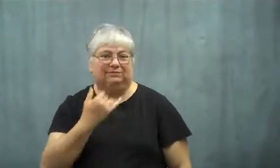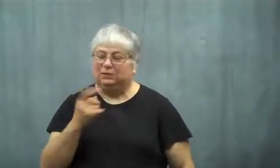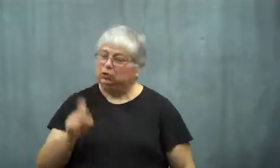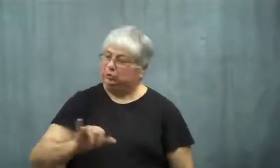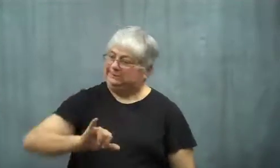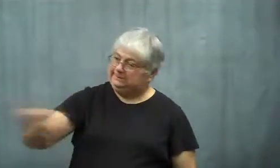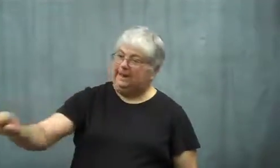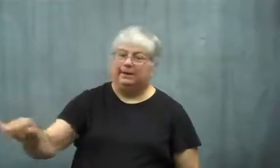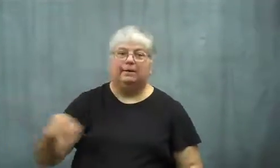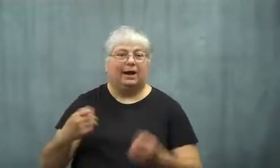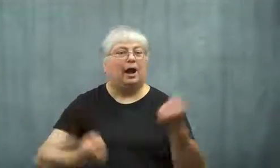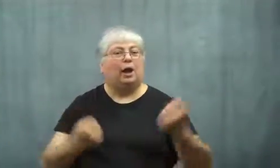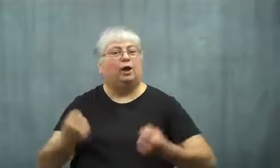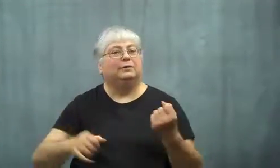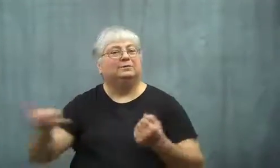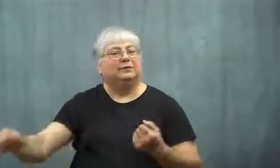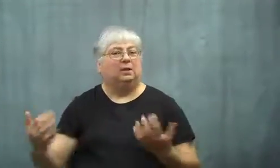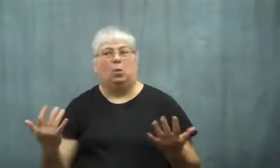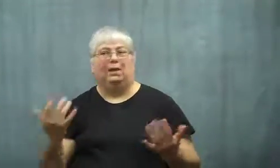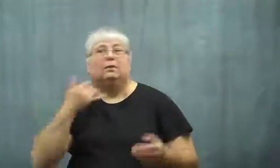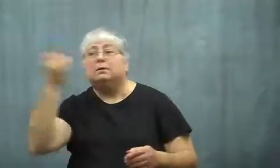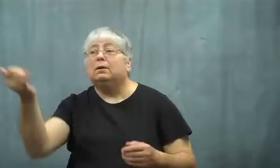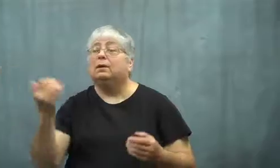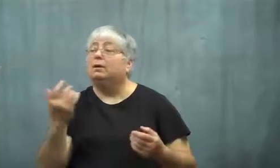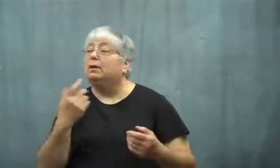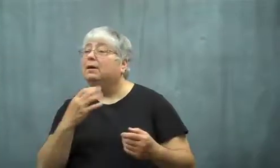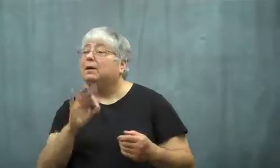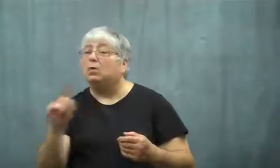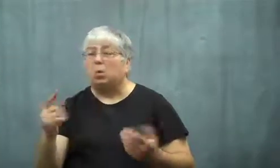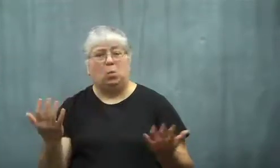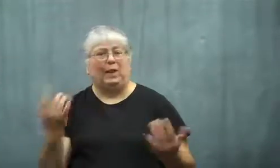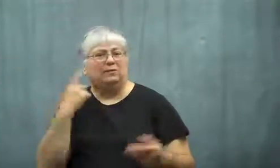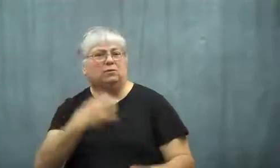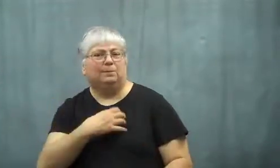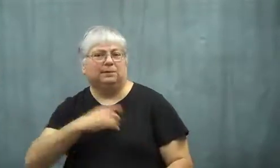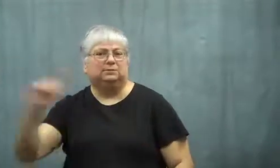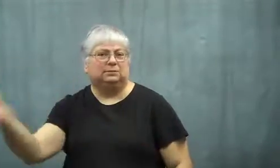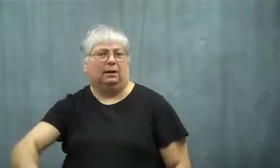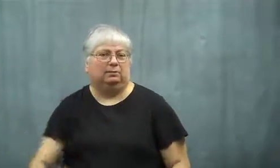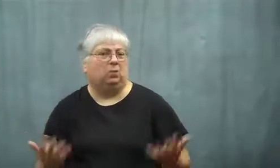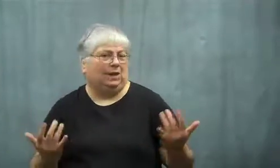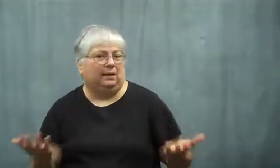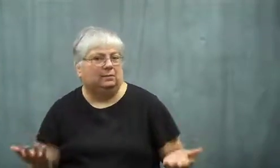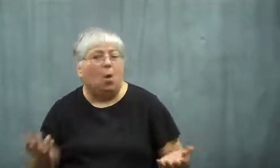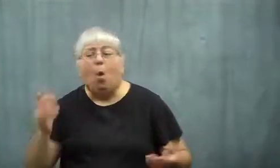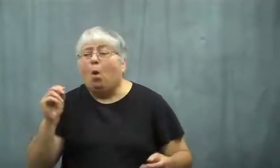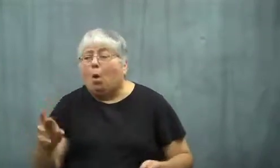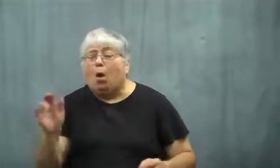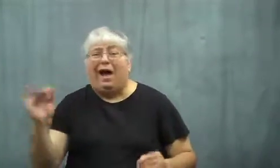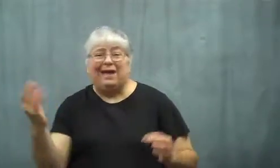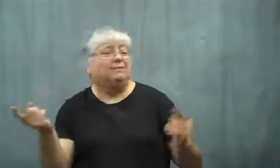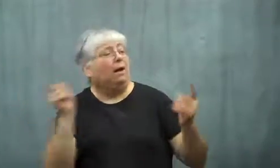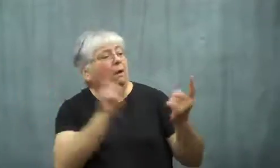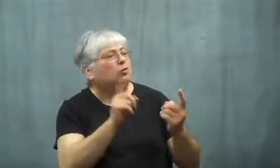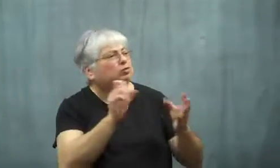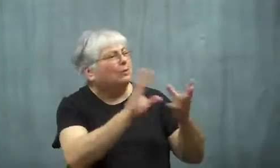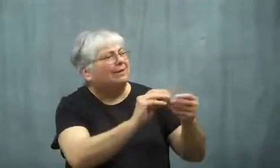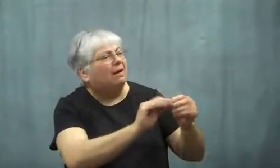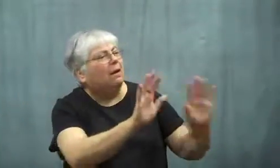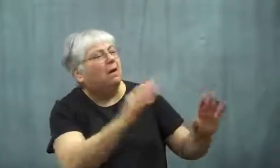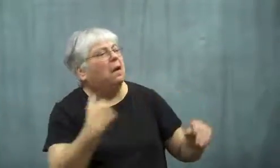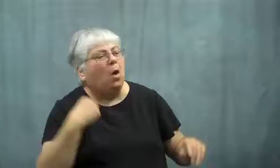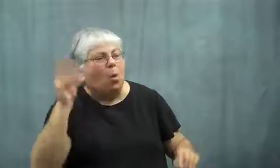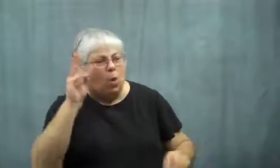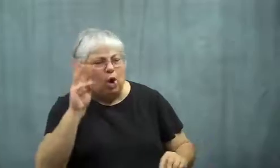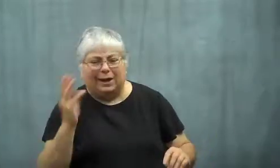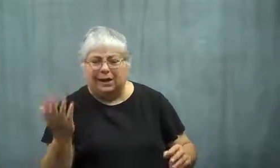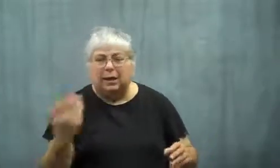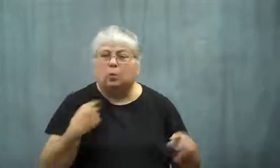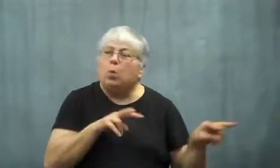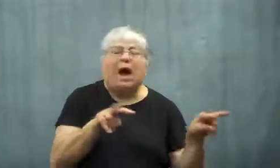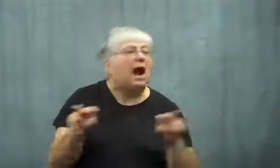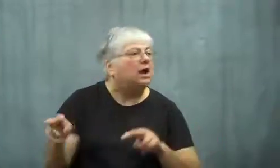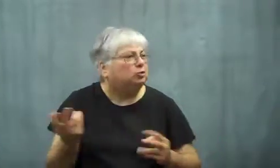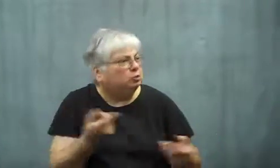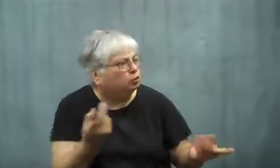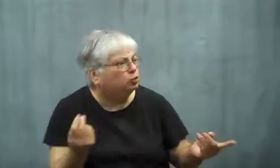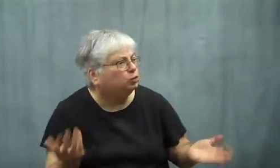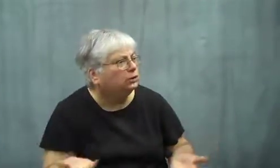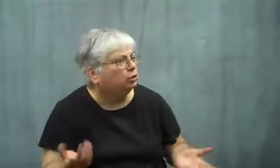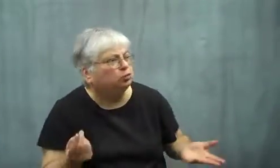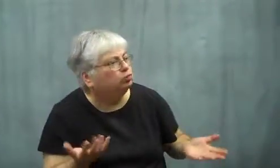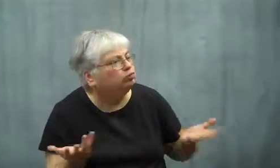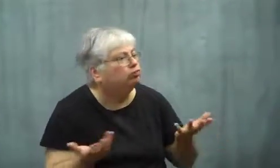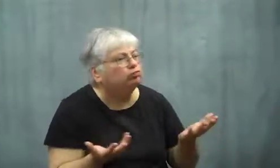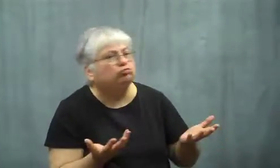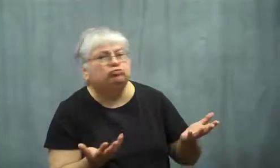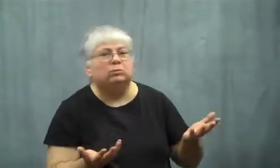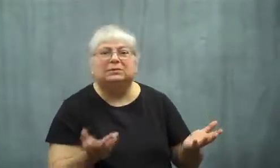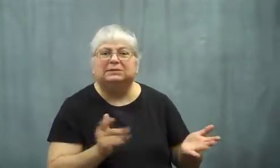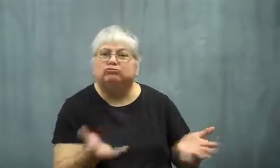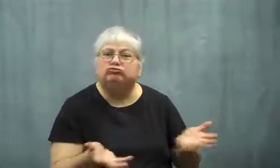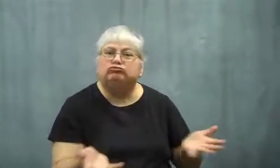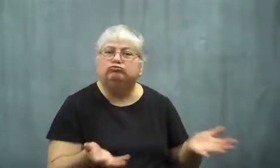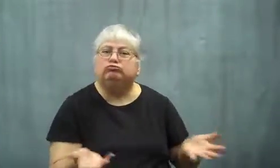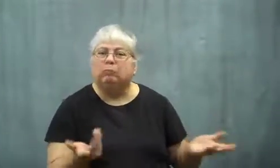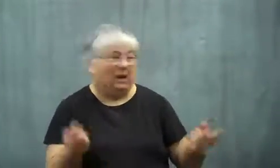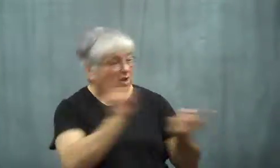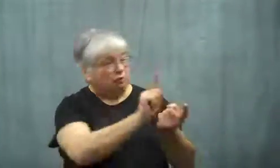He should have stayed in his car and waited for police to arrive after calling 911.